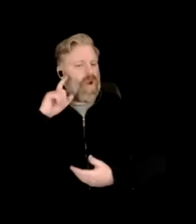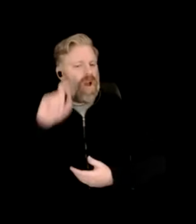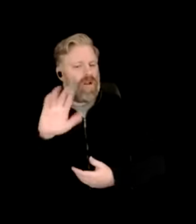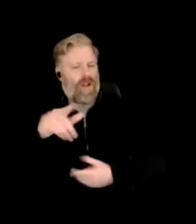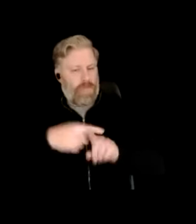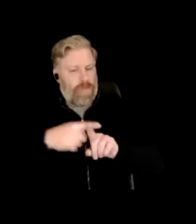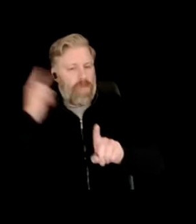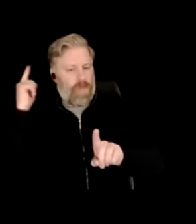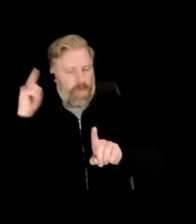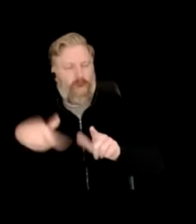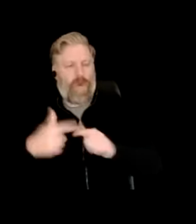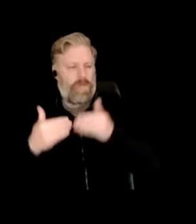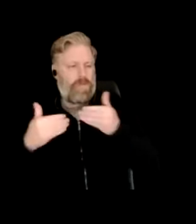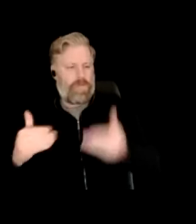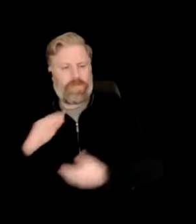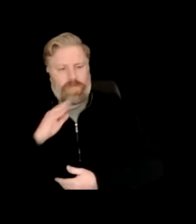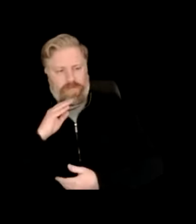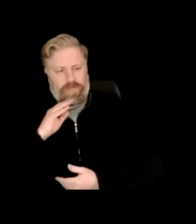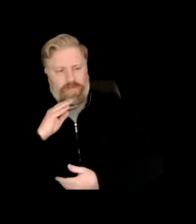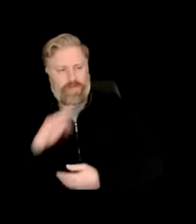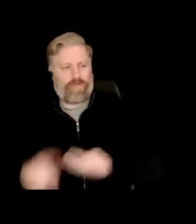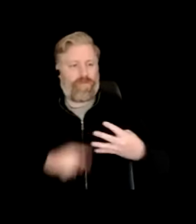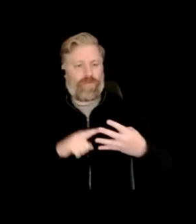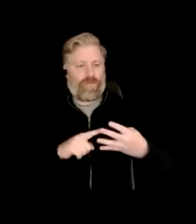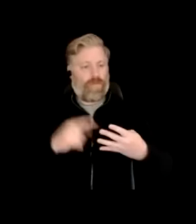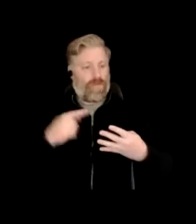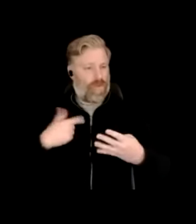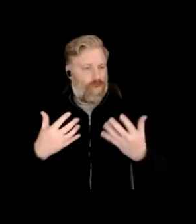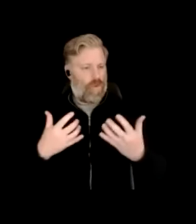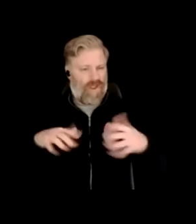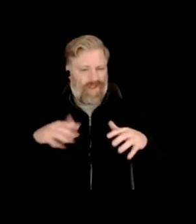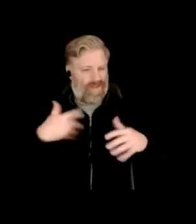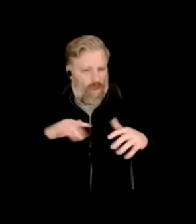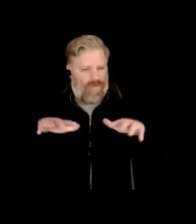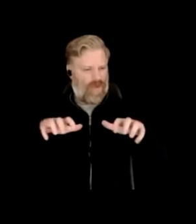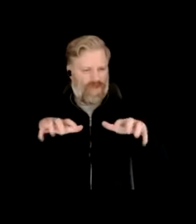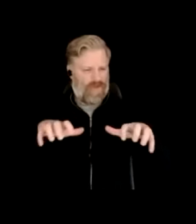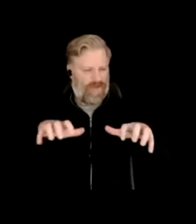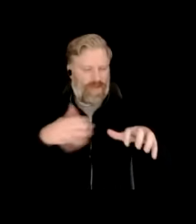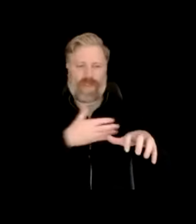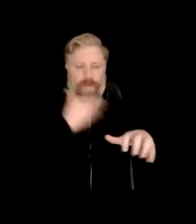Turn off your video to improve a choppy connection. Today's webinar is going to be recorded